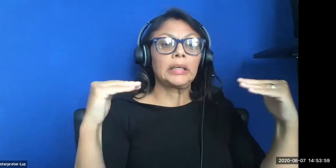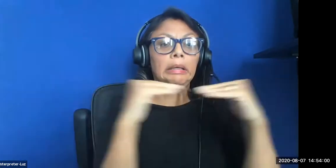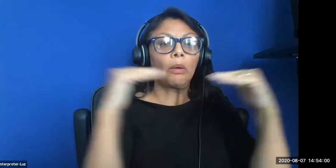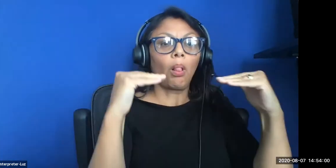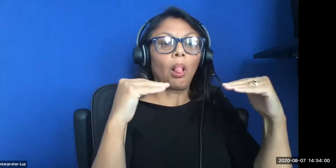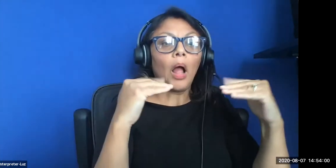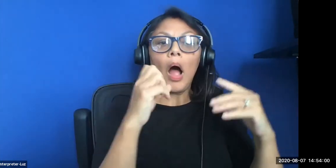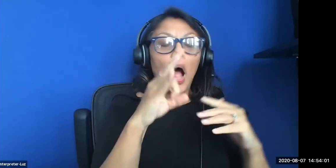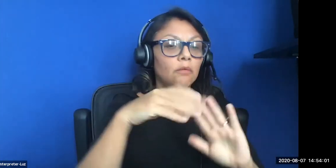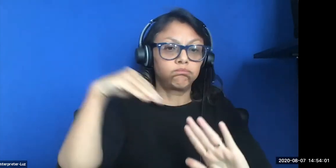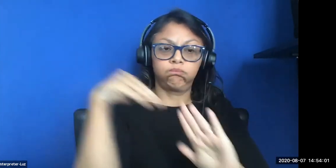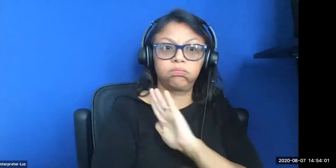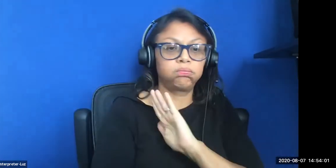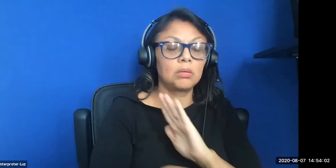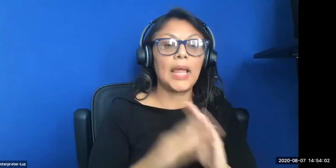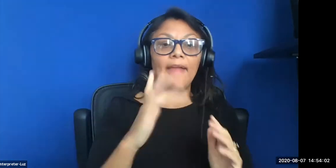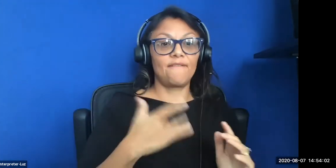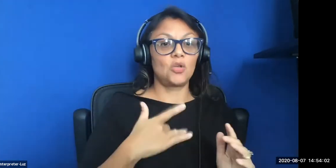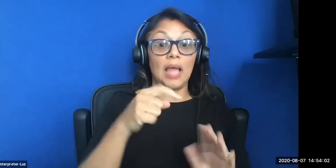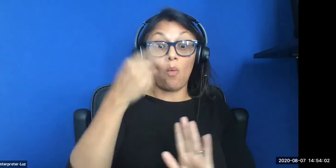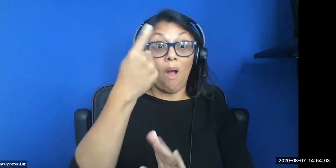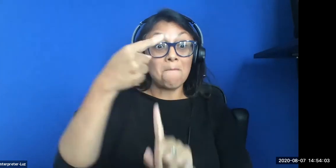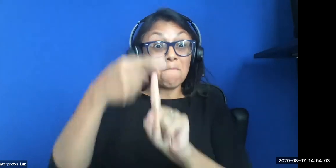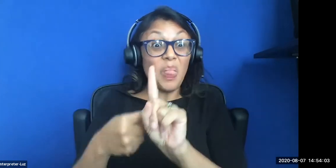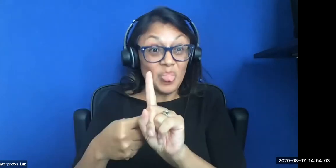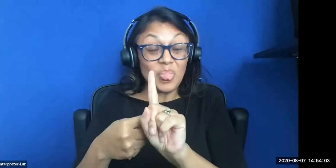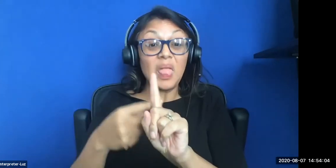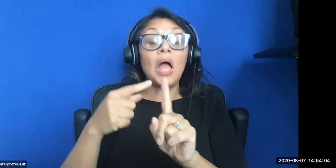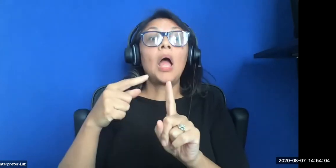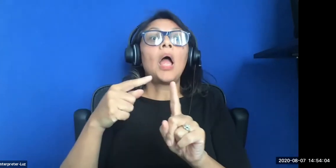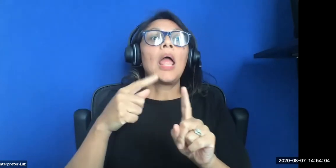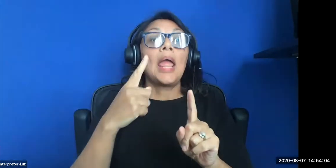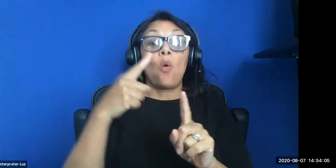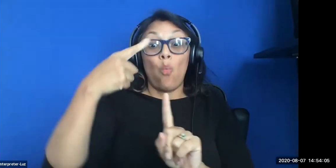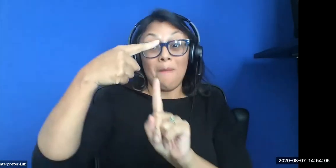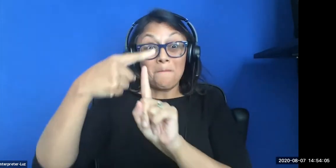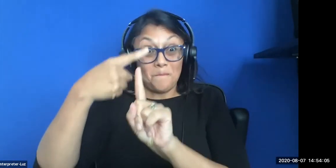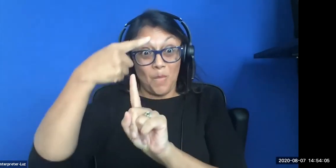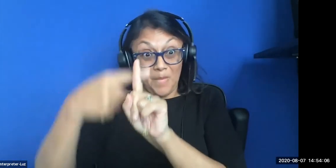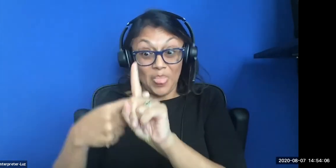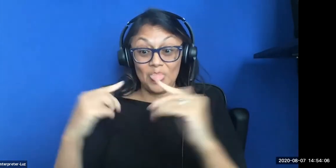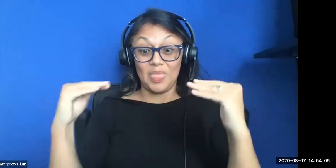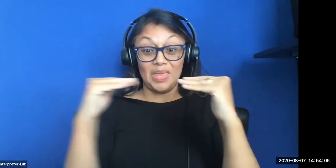Channelle Charest: Every time we hit another month of this pandemic. We're losing one year of economic growth in this country and so